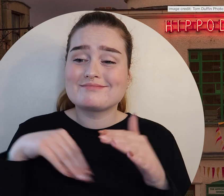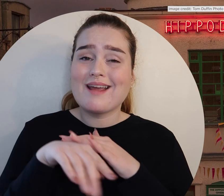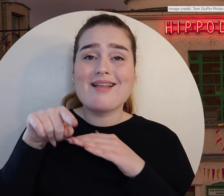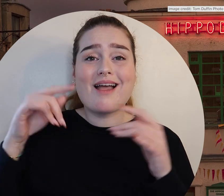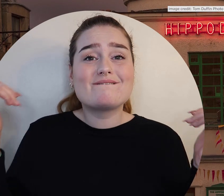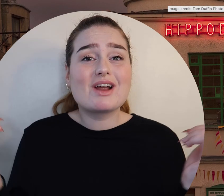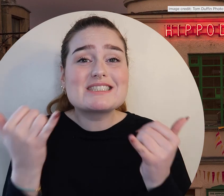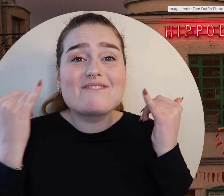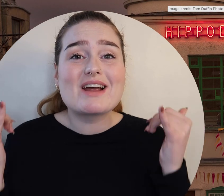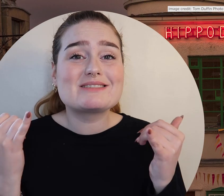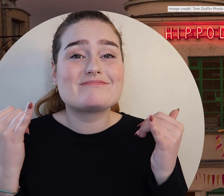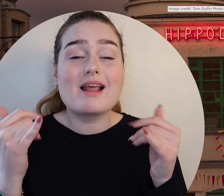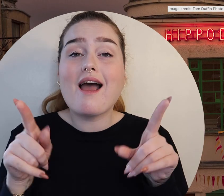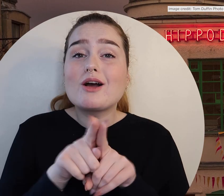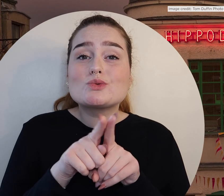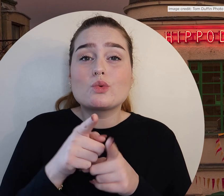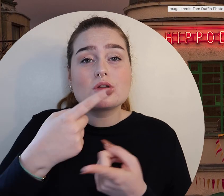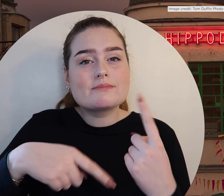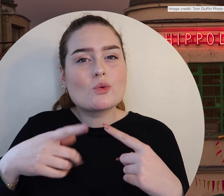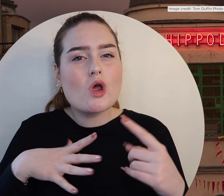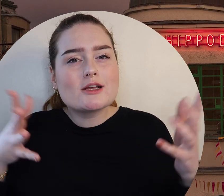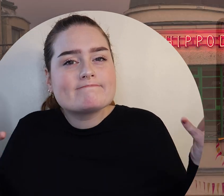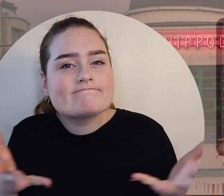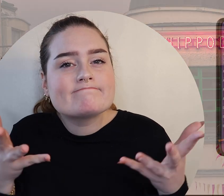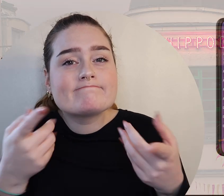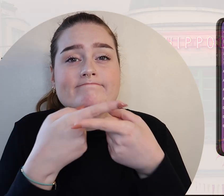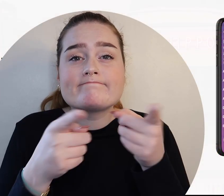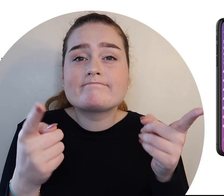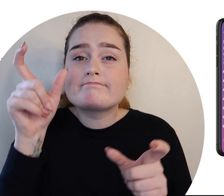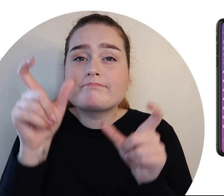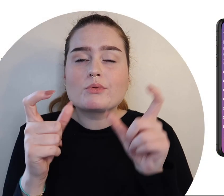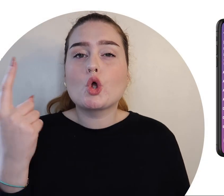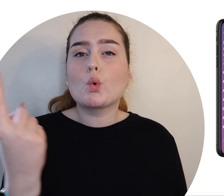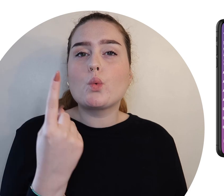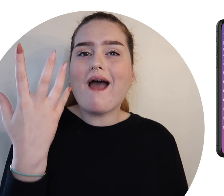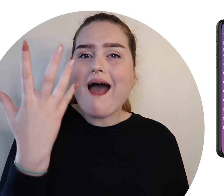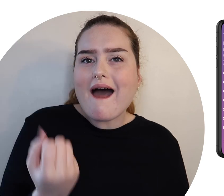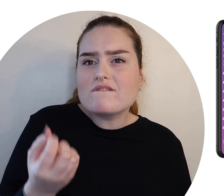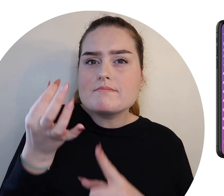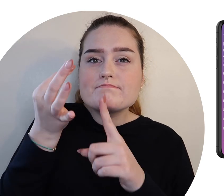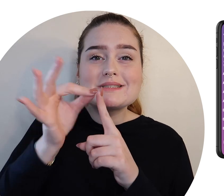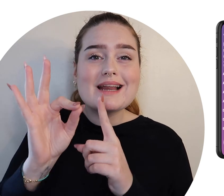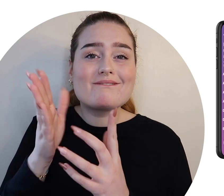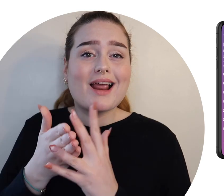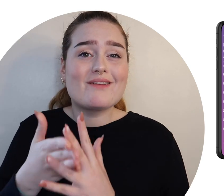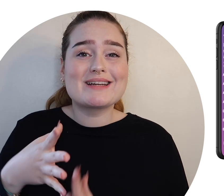Everyone is welcome at the festival and we encourage those with specific access needs to use the free